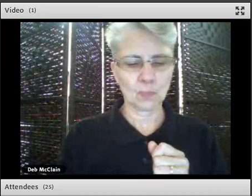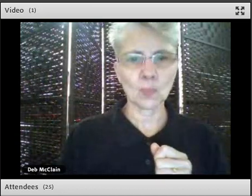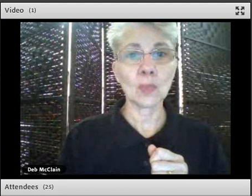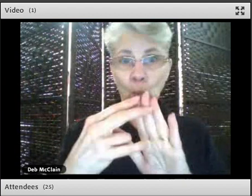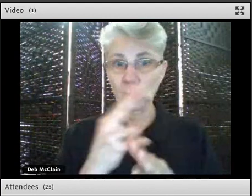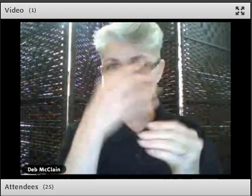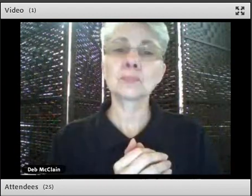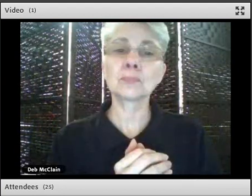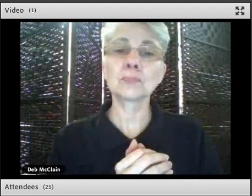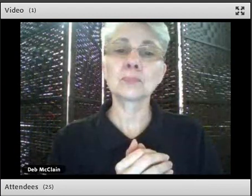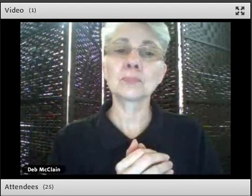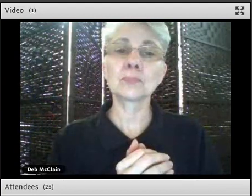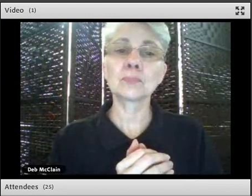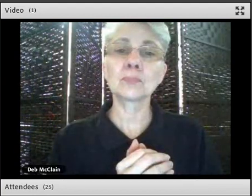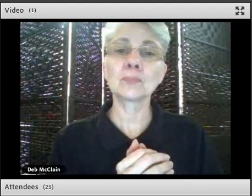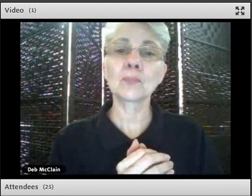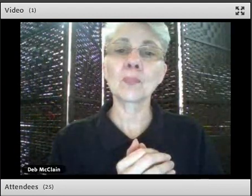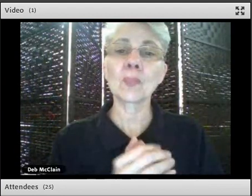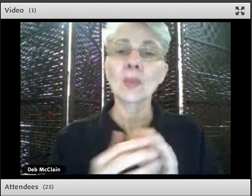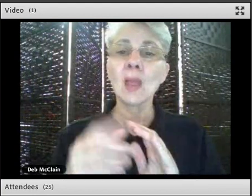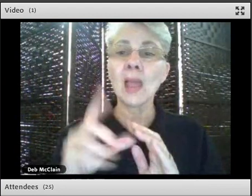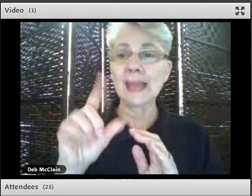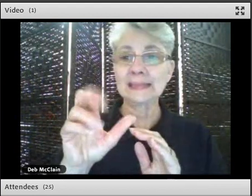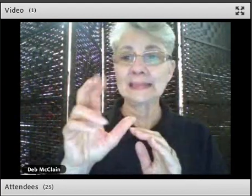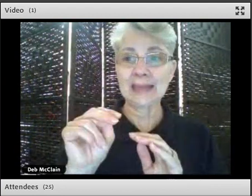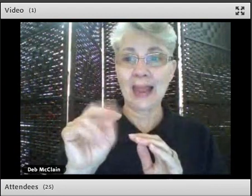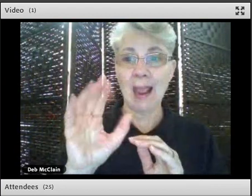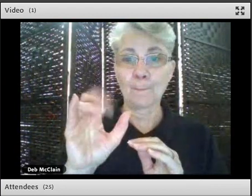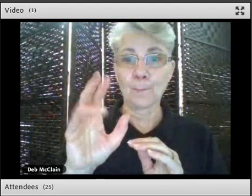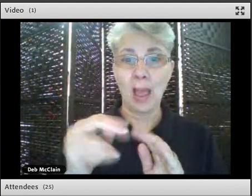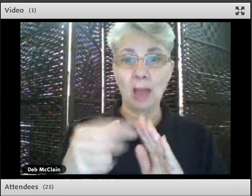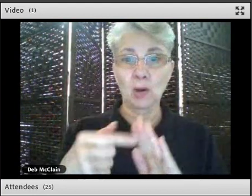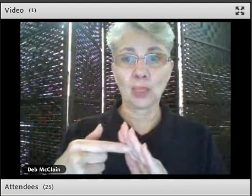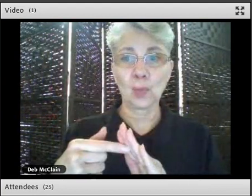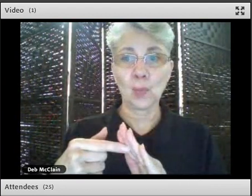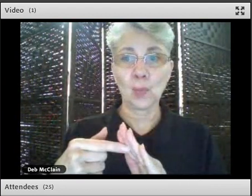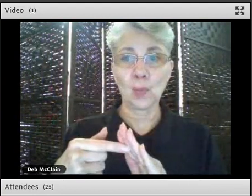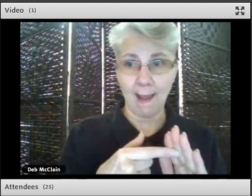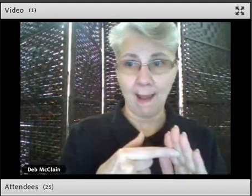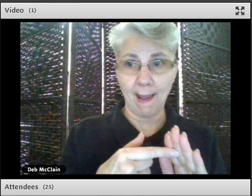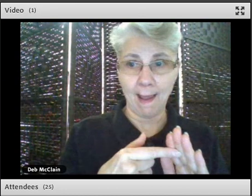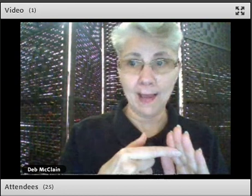We have a source of information from this disc label. But sometimes that doesn't happen.